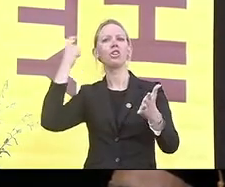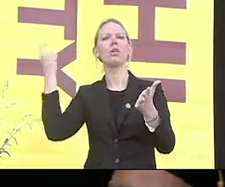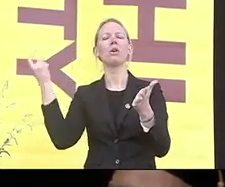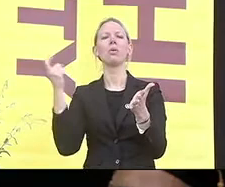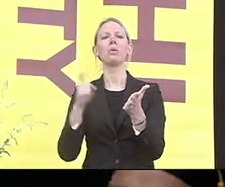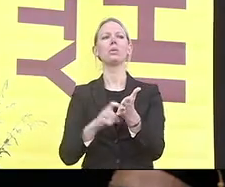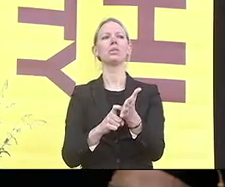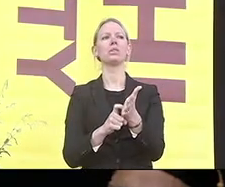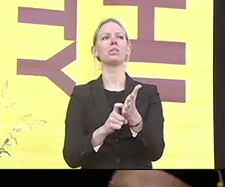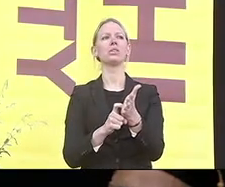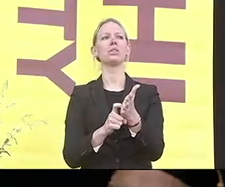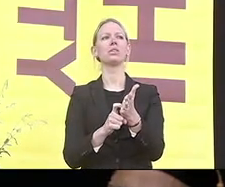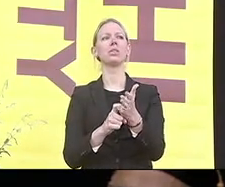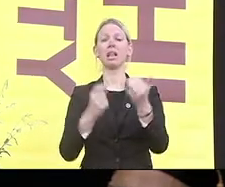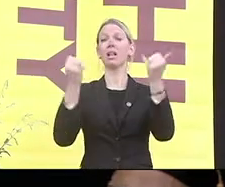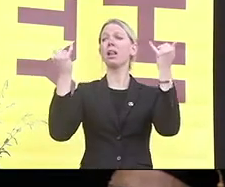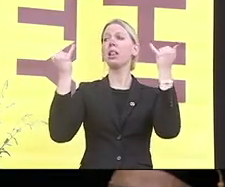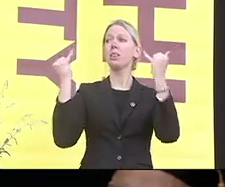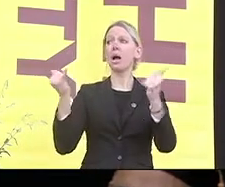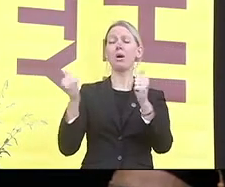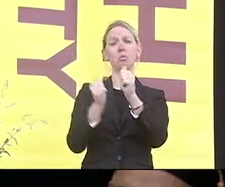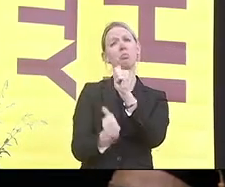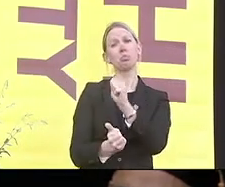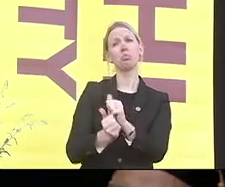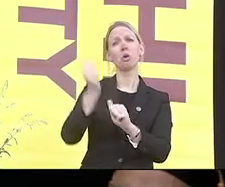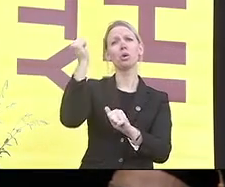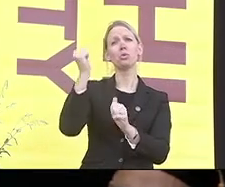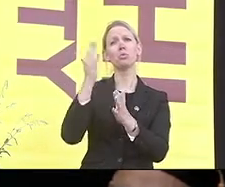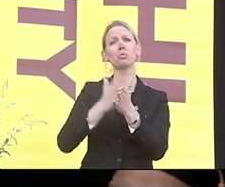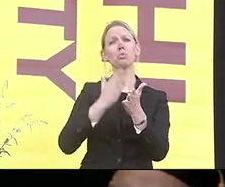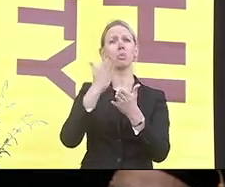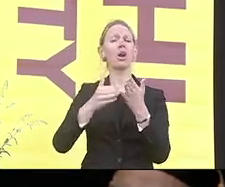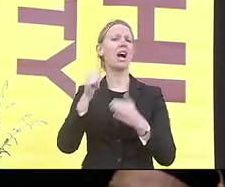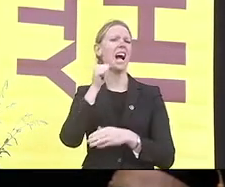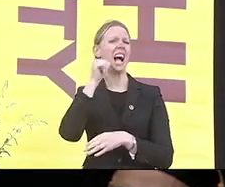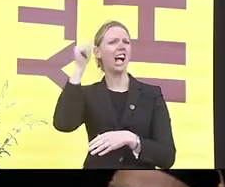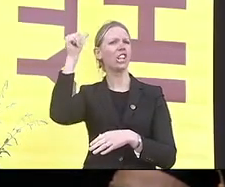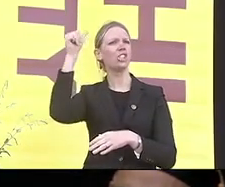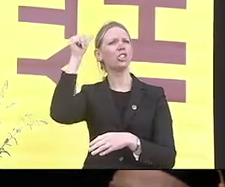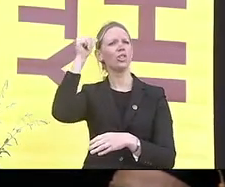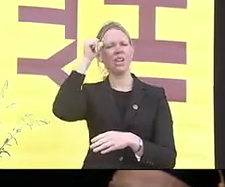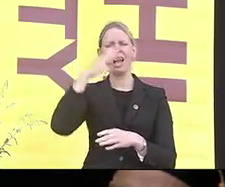Now for the most part it is adults who suffer from narrow mindedness in the